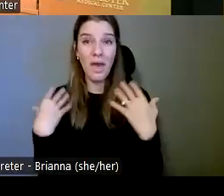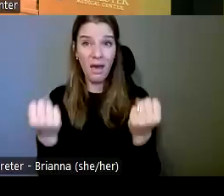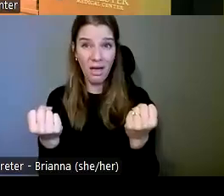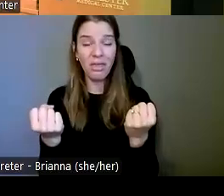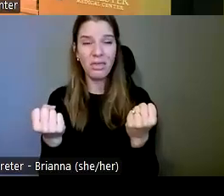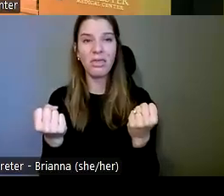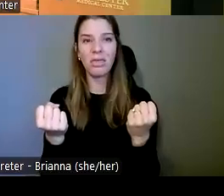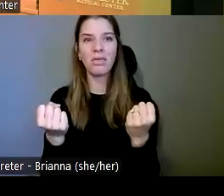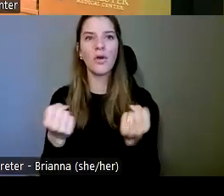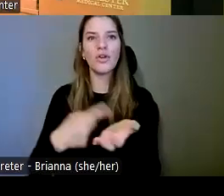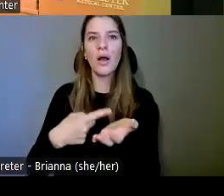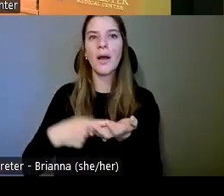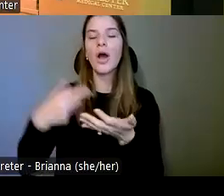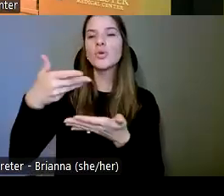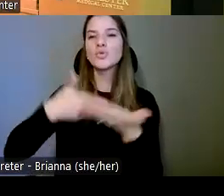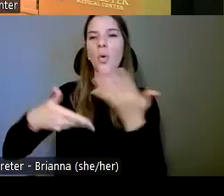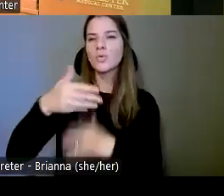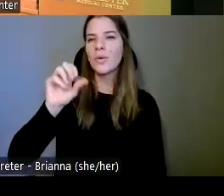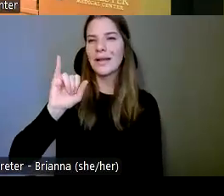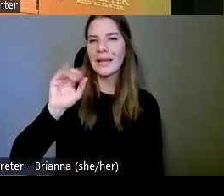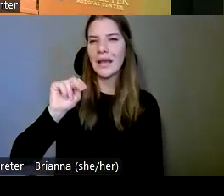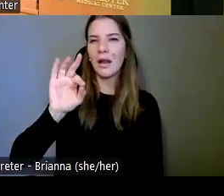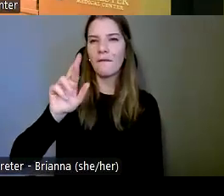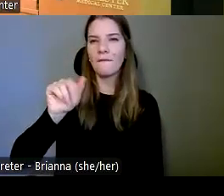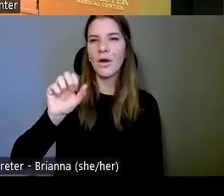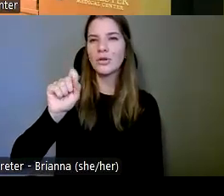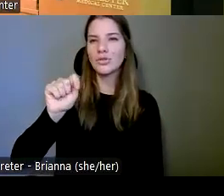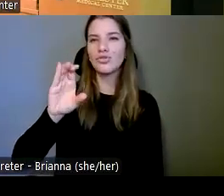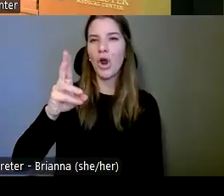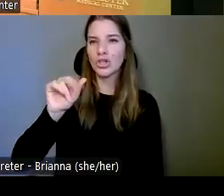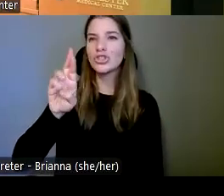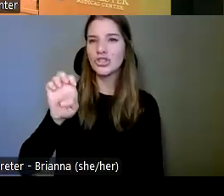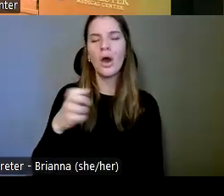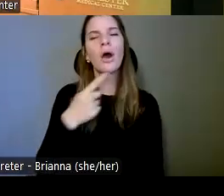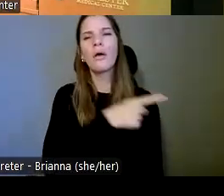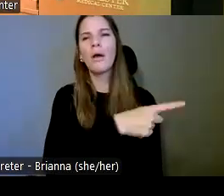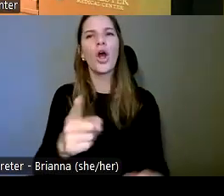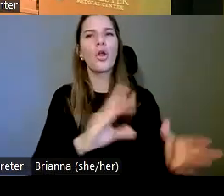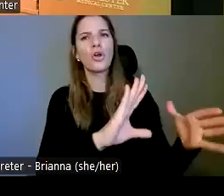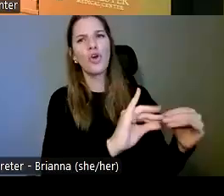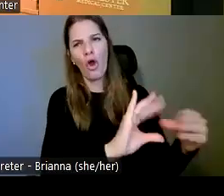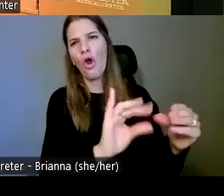of social infrastructure. A lot of people have been talking about we're having a hard time in